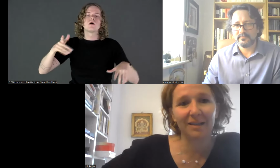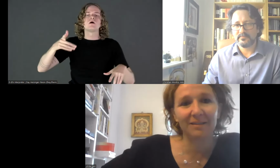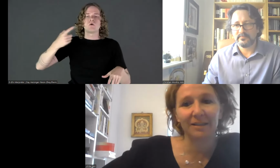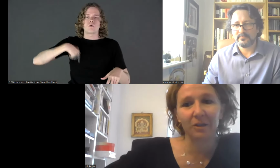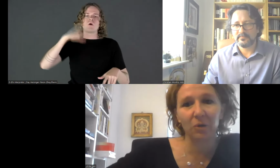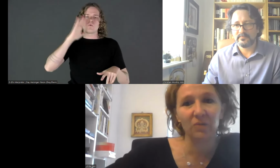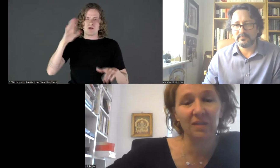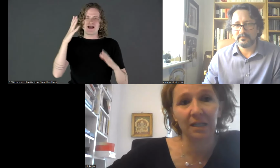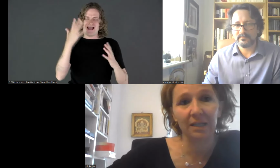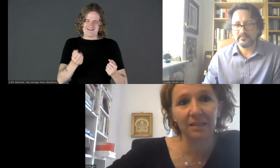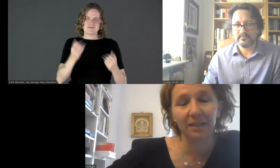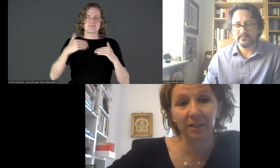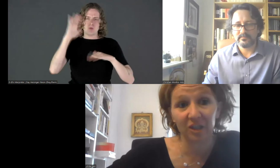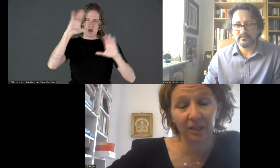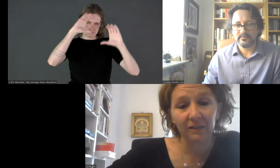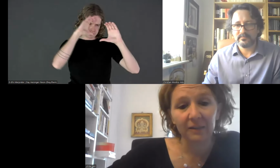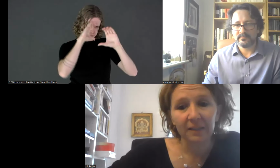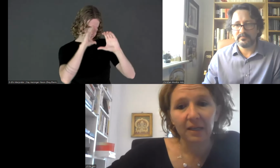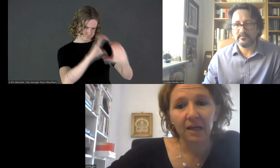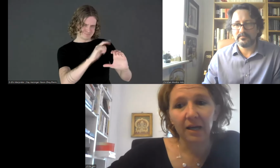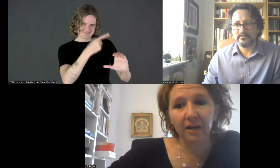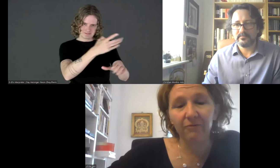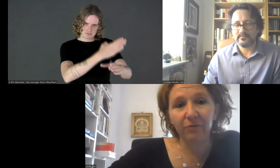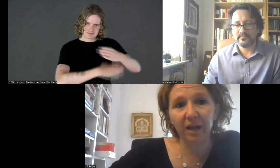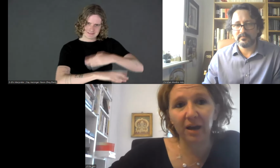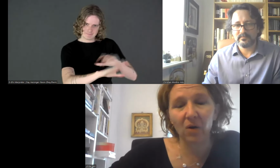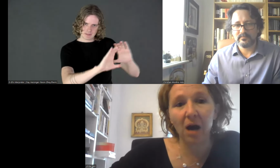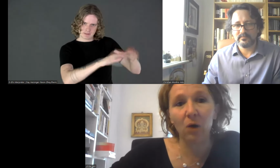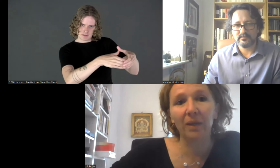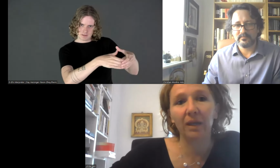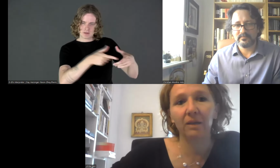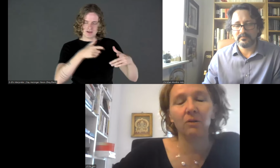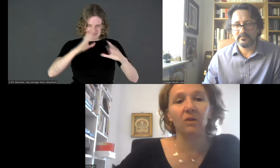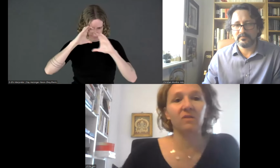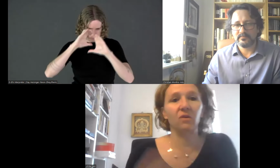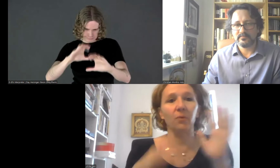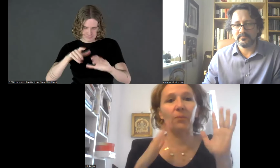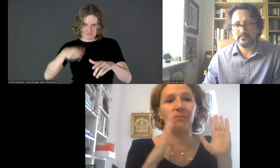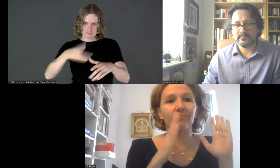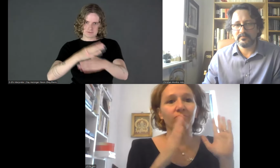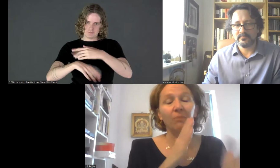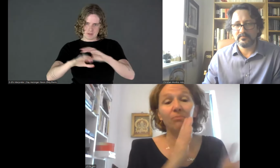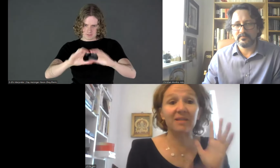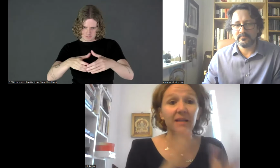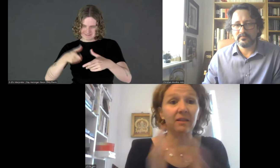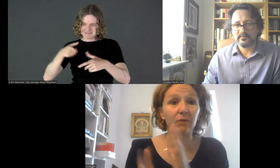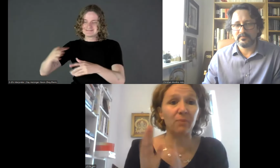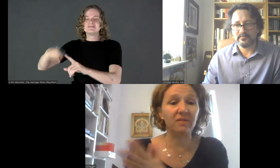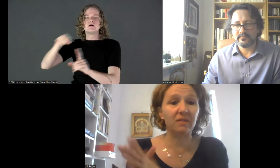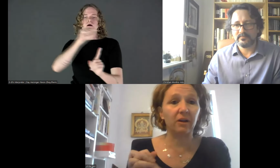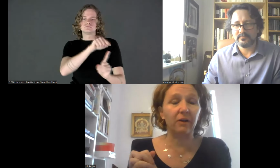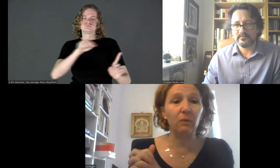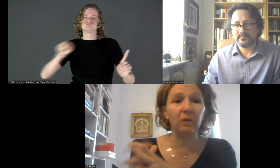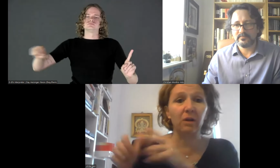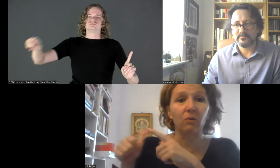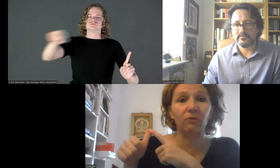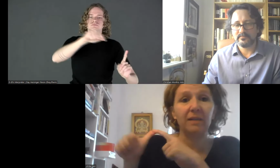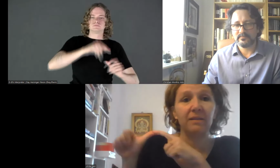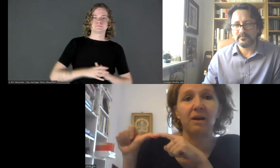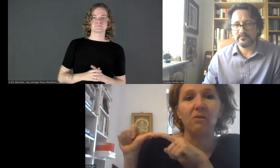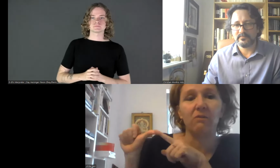is nicely hosting the DRG for now, how we can also present the repository. We know right now,